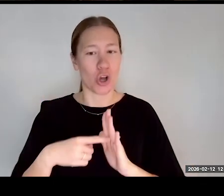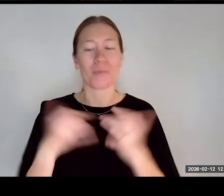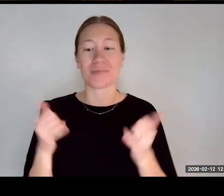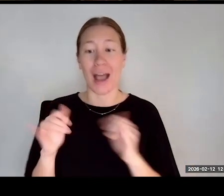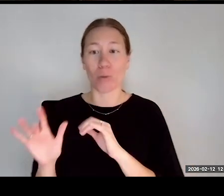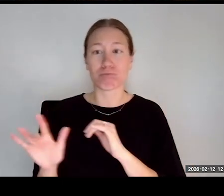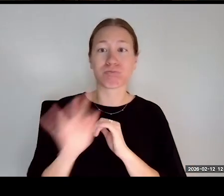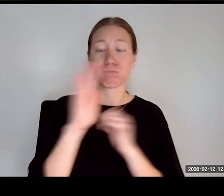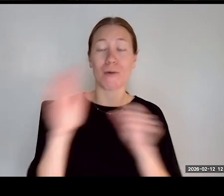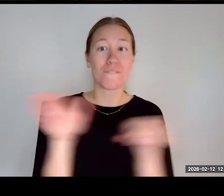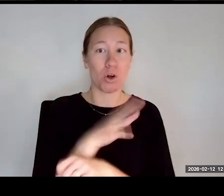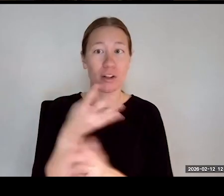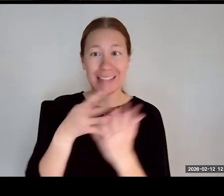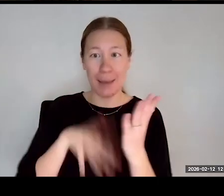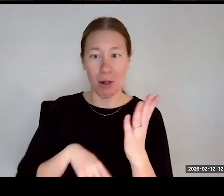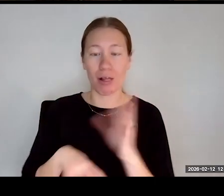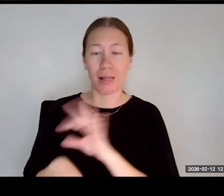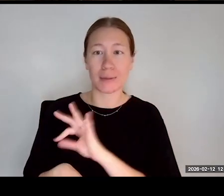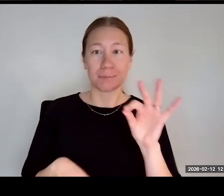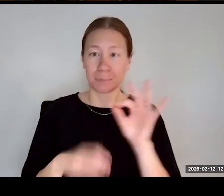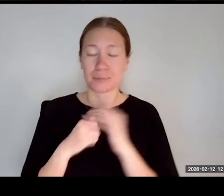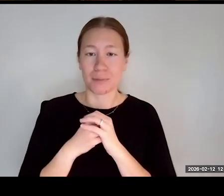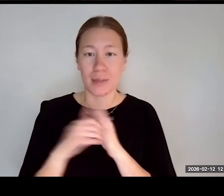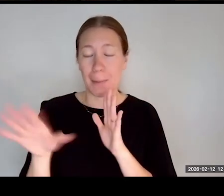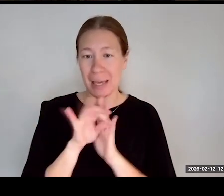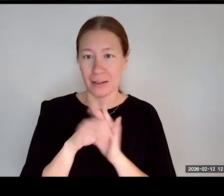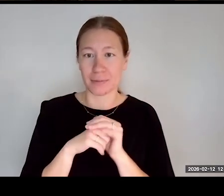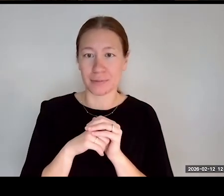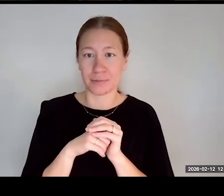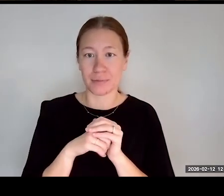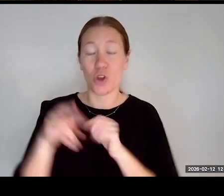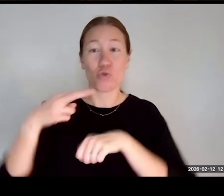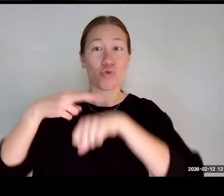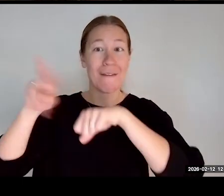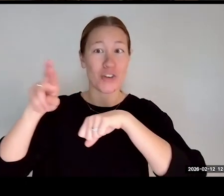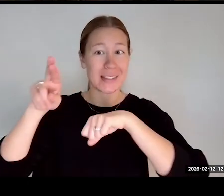and then I'm going to go into the references ribbon and I'm going to select insert caption.